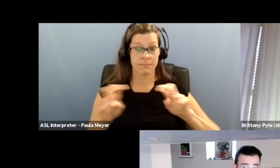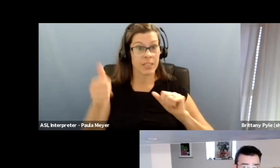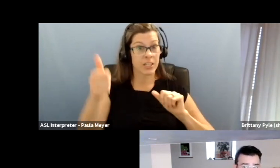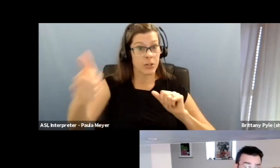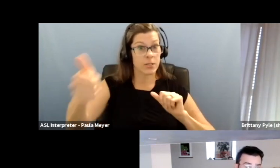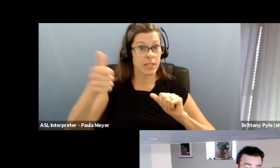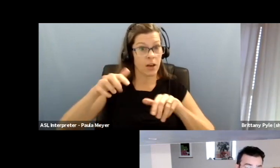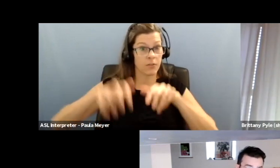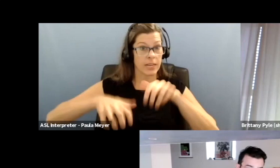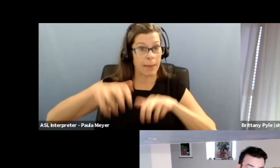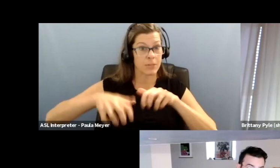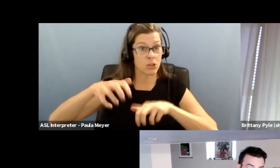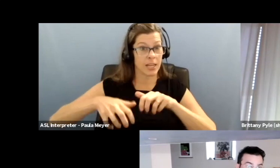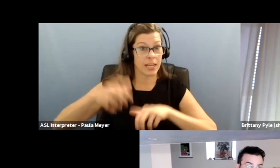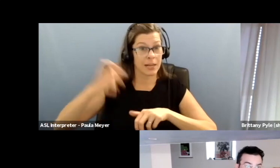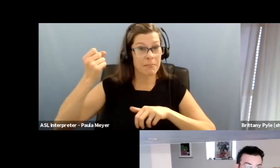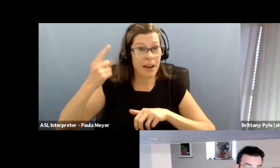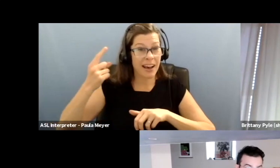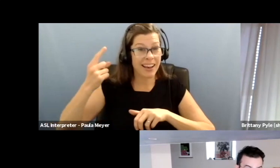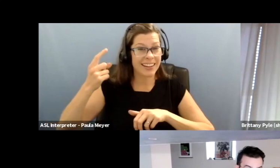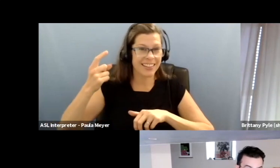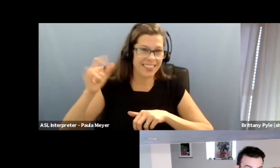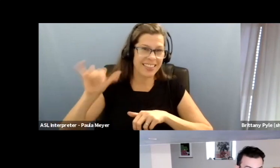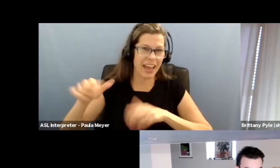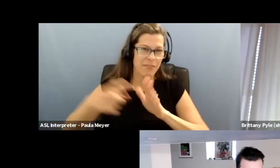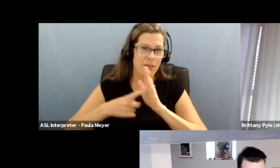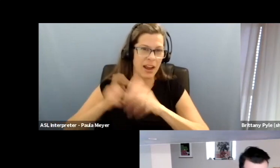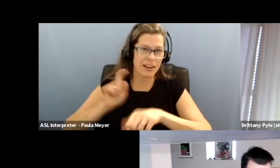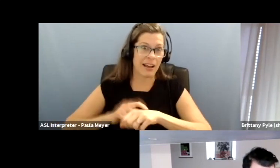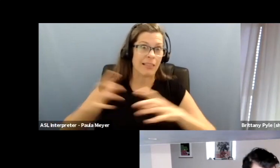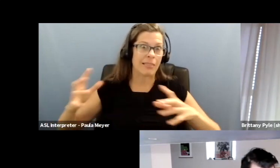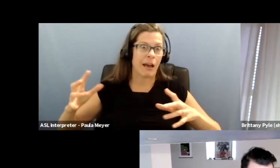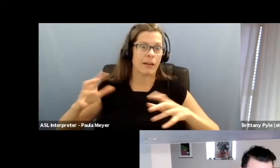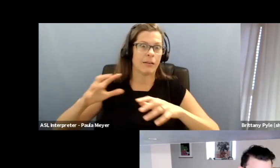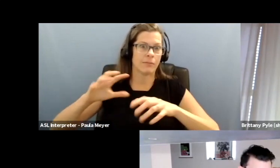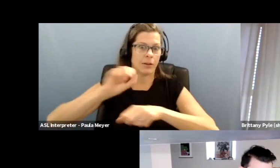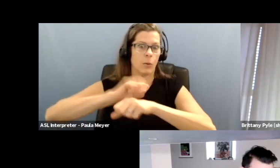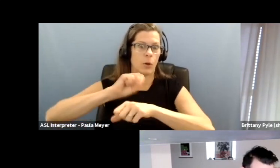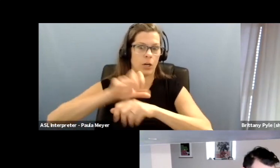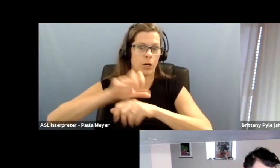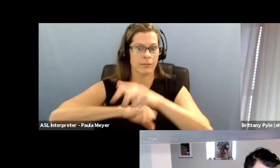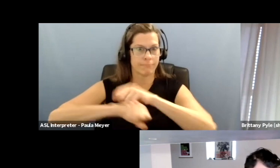But even then, understand that that does take time. That takes a lot of manpower. There was somebody earlier in the chat box,